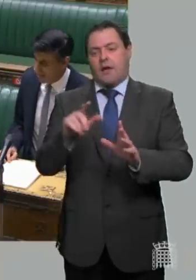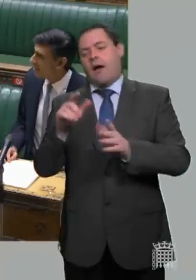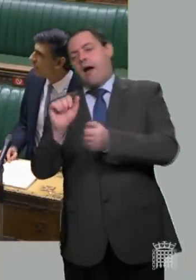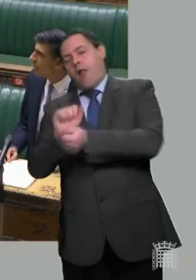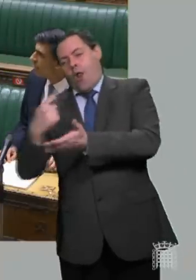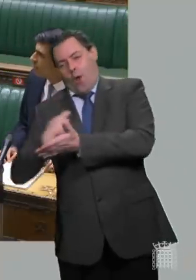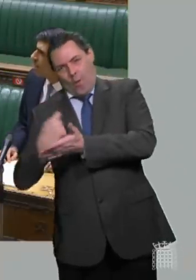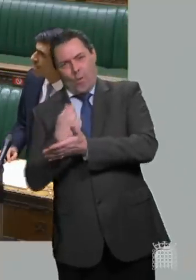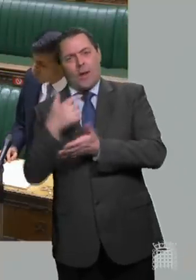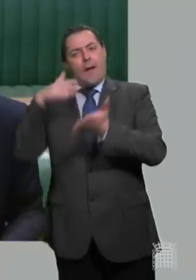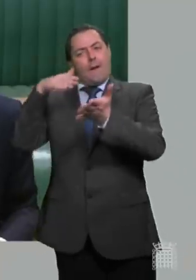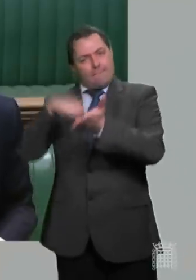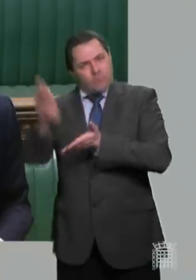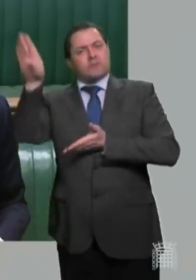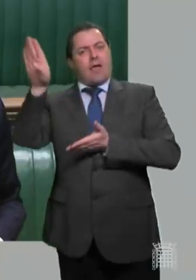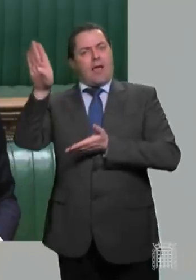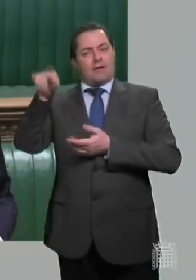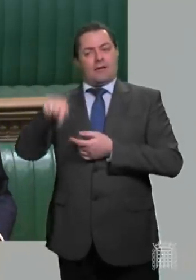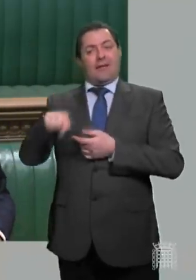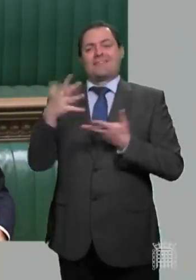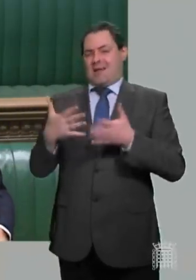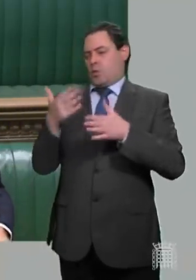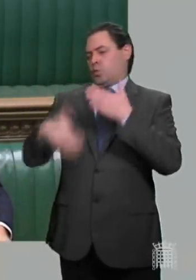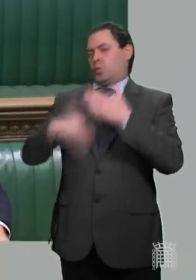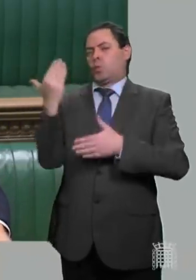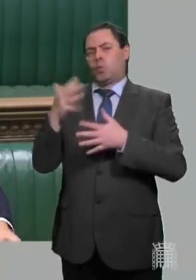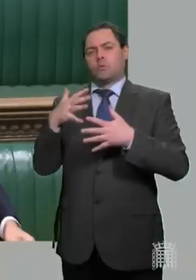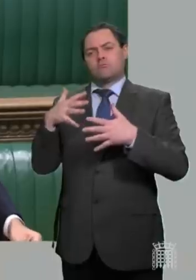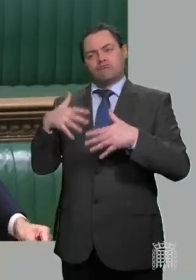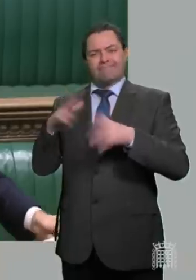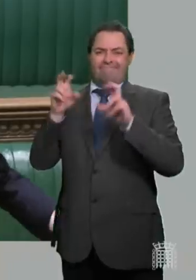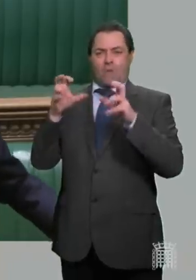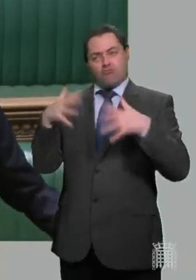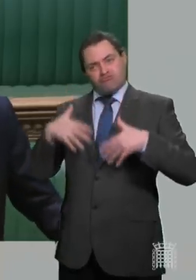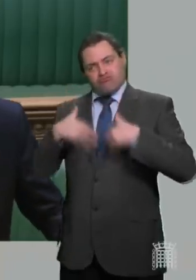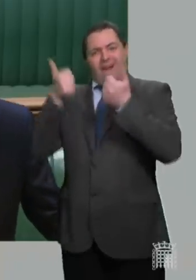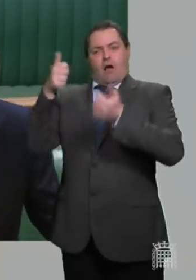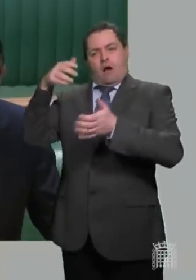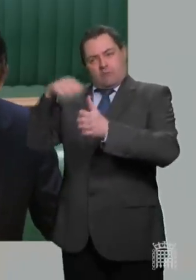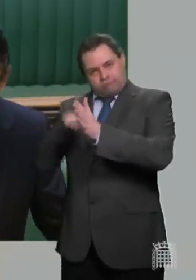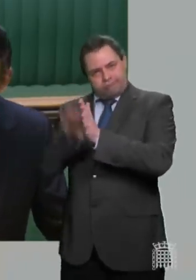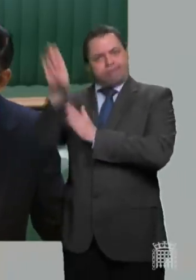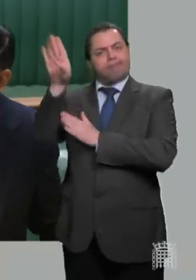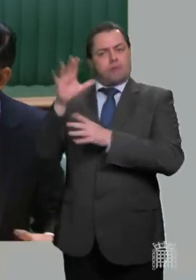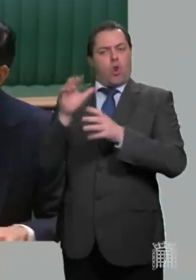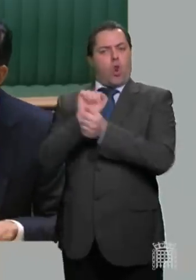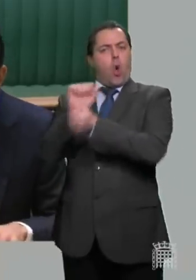end, we are introducing a new recovery loan scheme to take their place. Businesses of